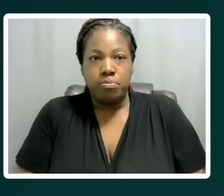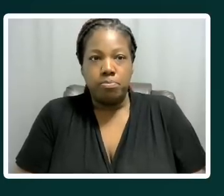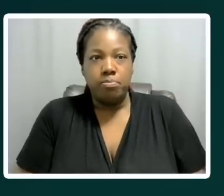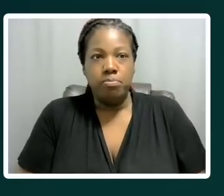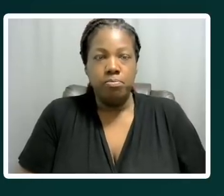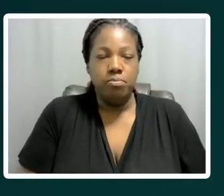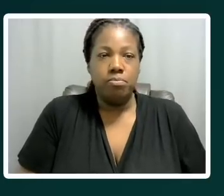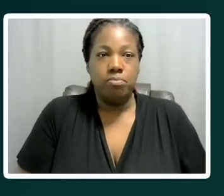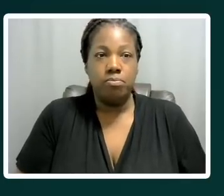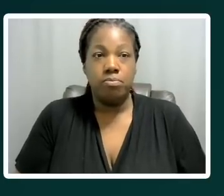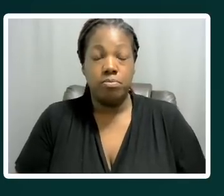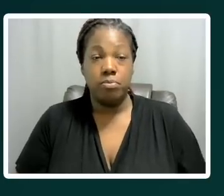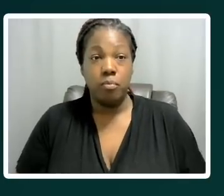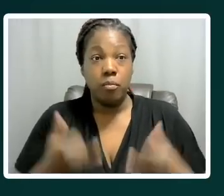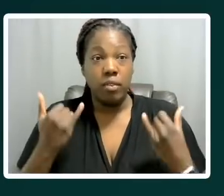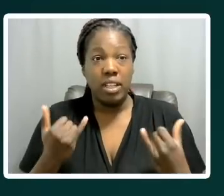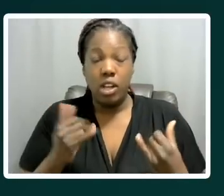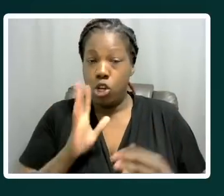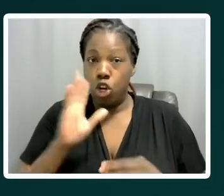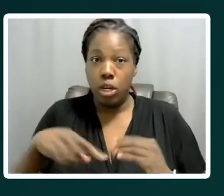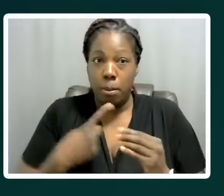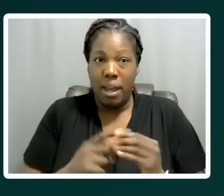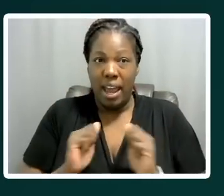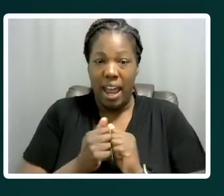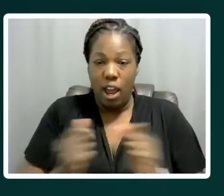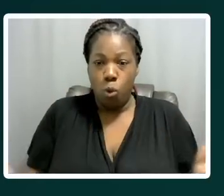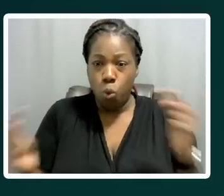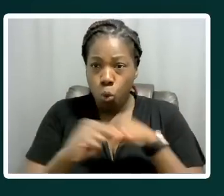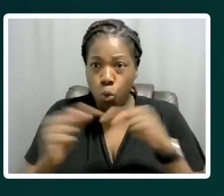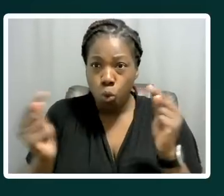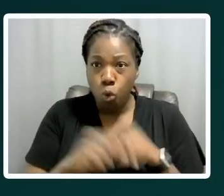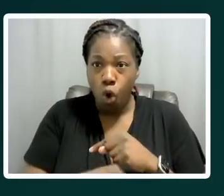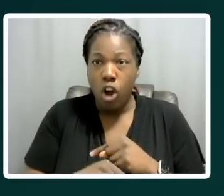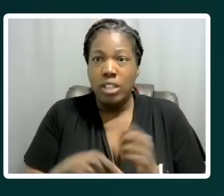Now, I spoke a bit about how cross-disciplinary the world of art is, but there was a resource